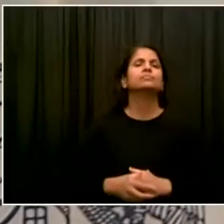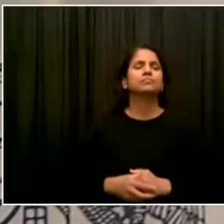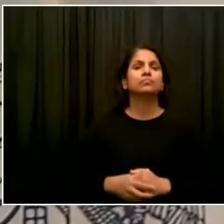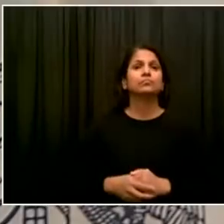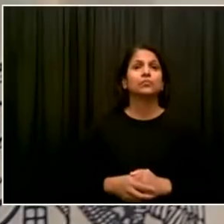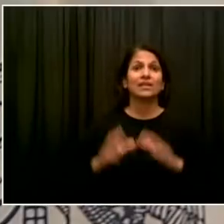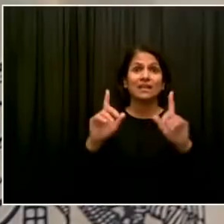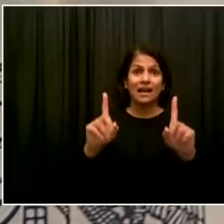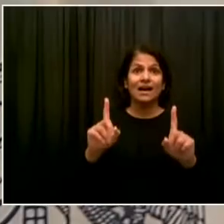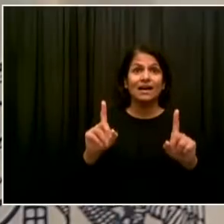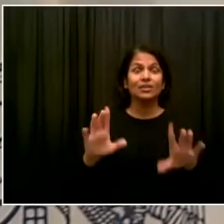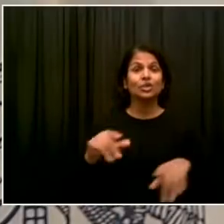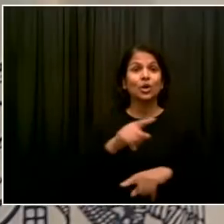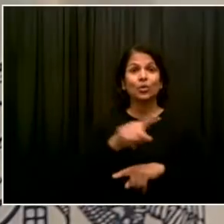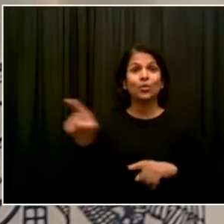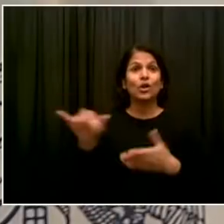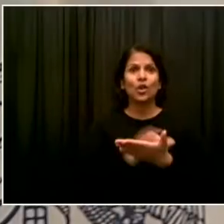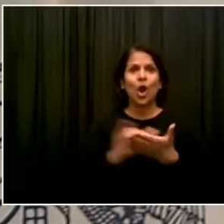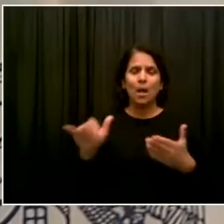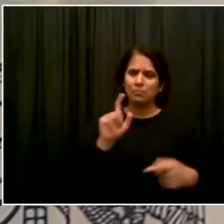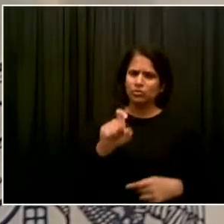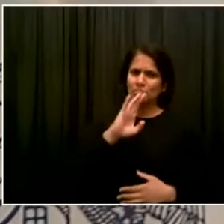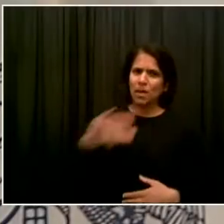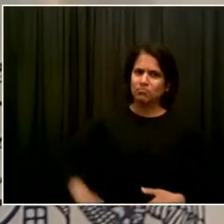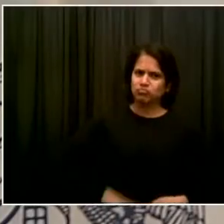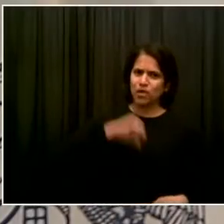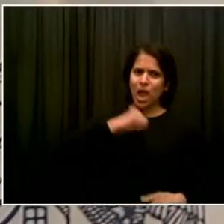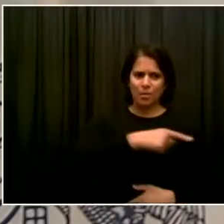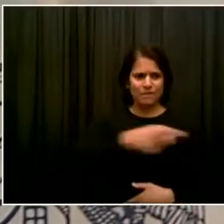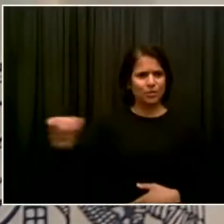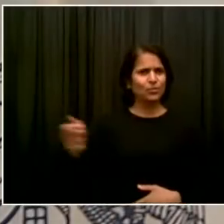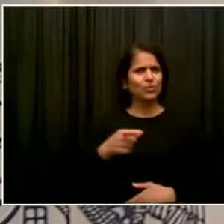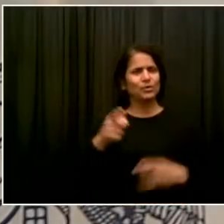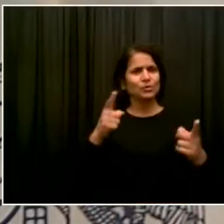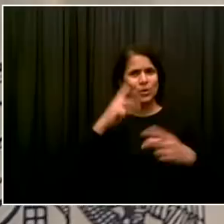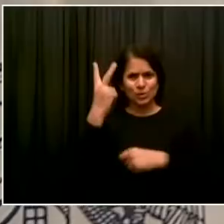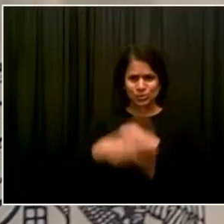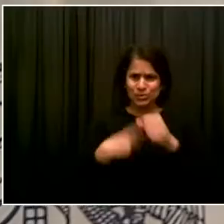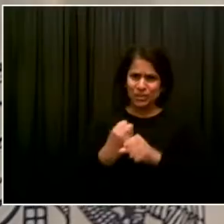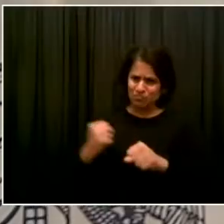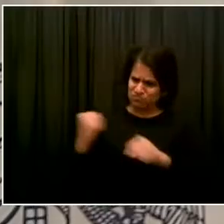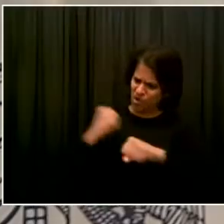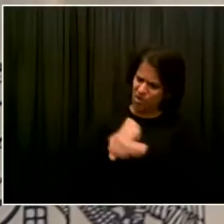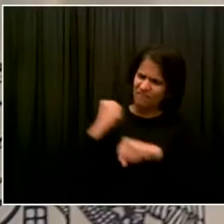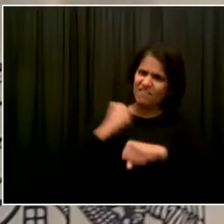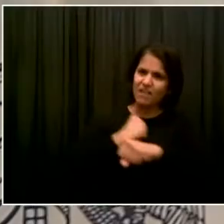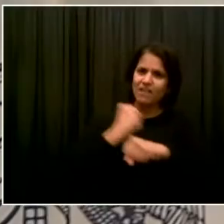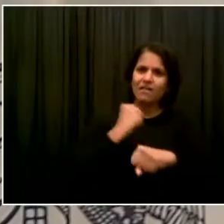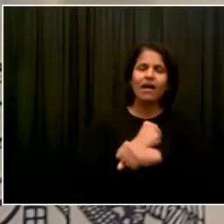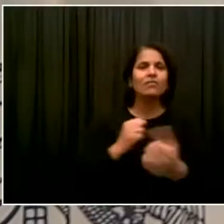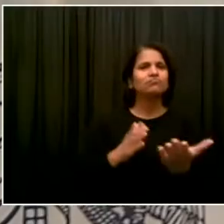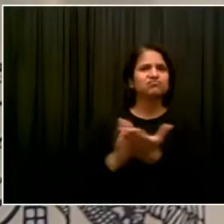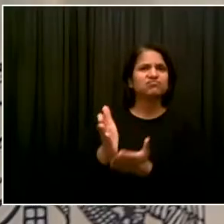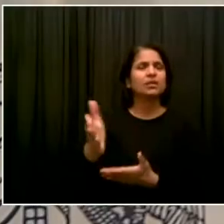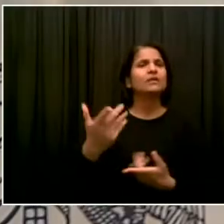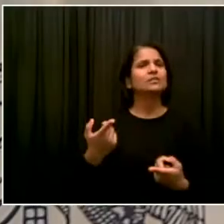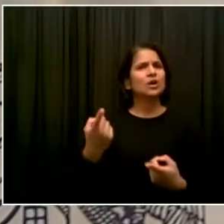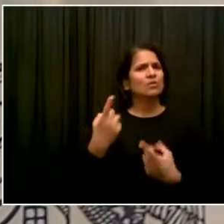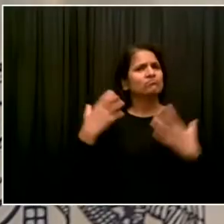THIS IMMEDIATE CHALLGEEN LLWI HAVE ANOTHER ONE TOMORROW MAKE SURE WERE PROVIDING AN EXTRA HIGH LEVEL OF INFORMATION FOR PEOPLE. EVERYONE LOOKED, NEW YORKERS SHOULD BE SO PROD UOF WHAT